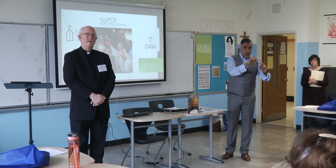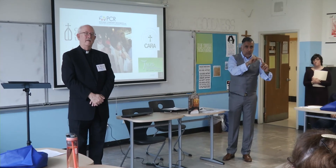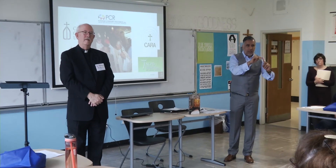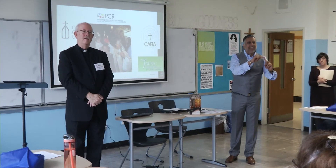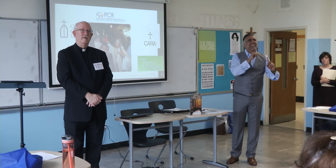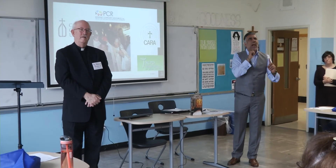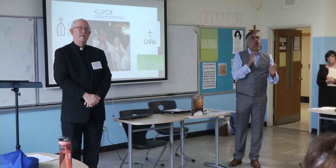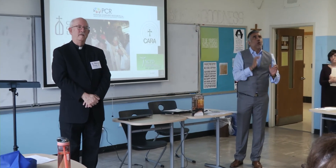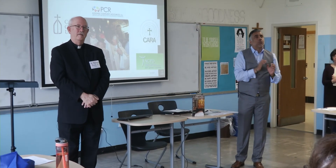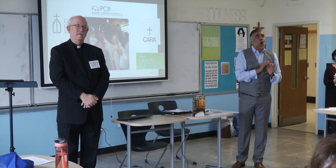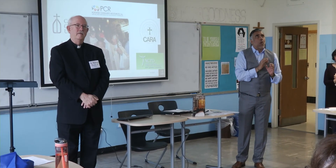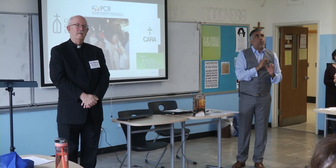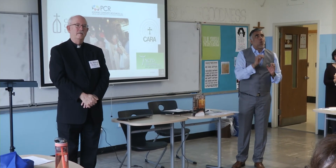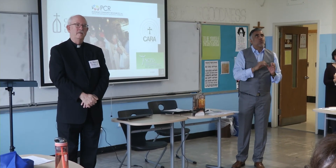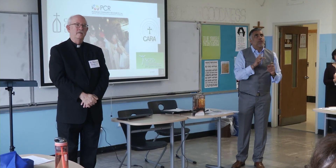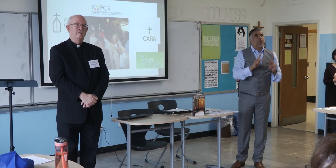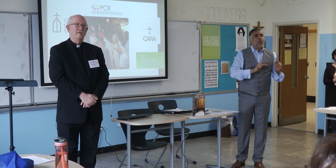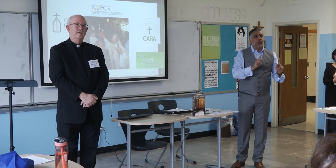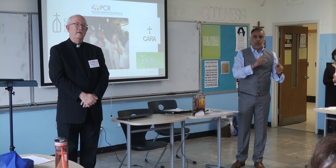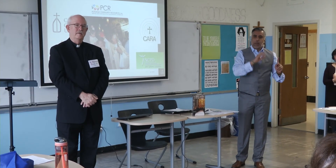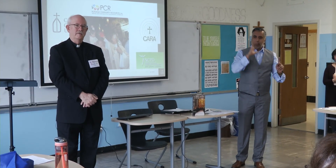smaller portion of your population, but it seems like you serve quote-